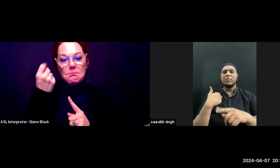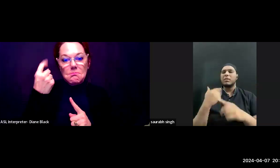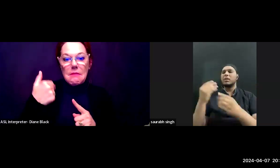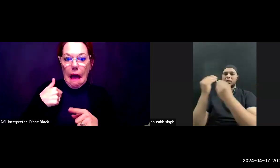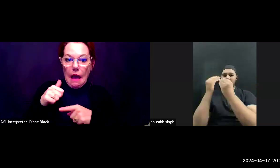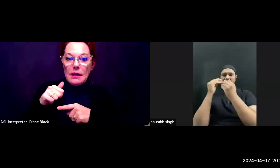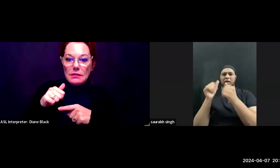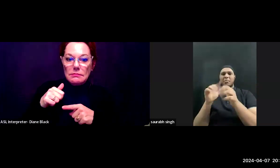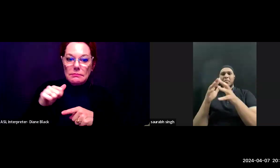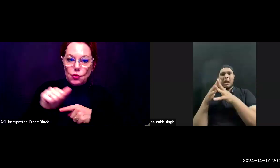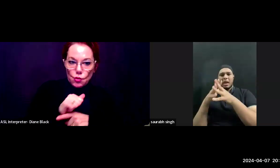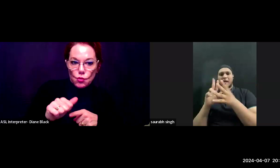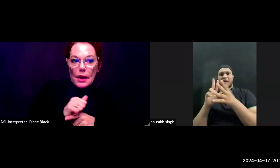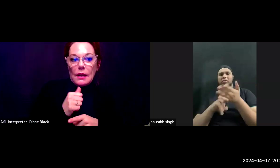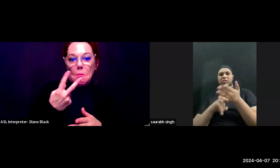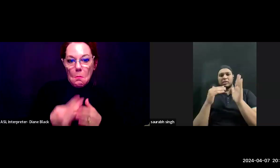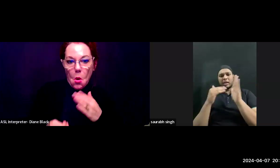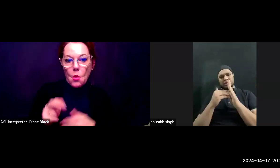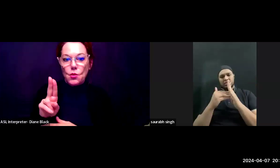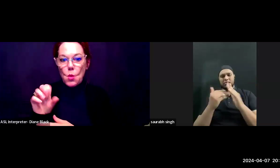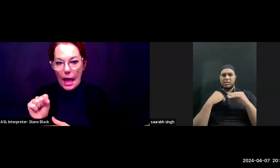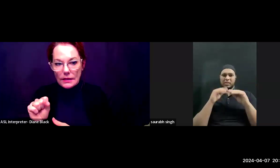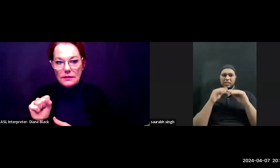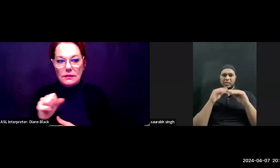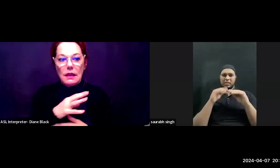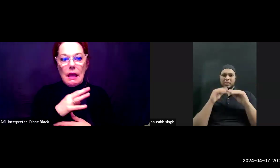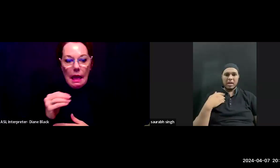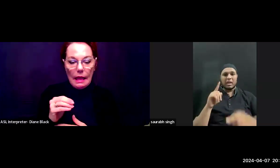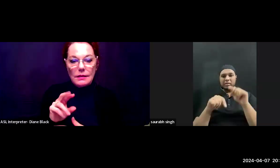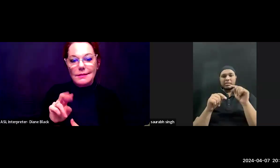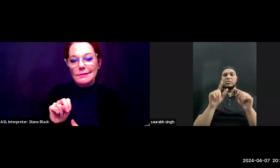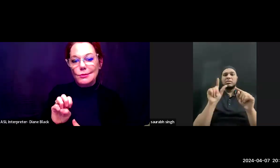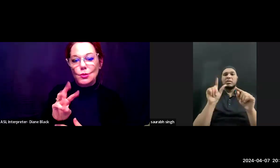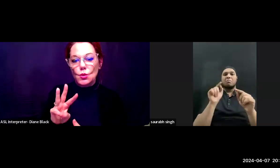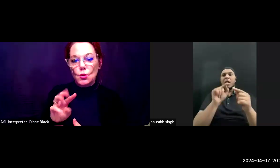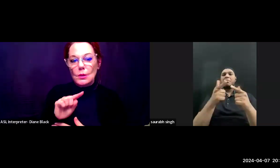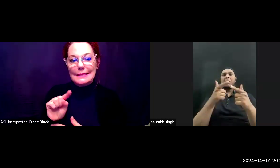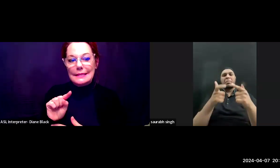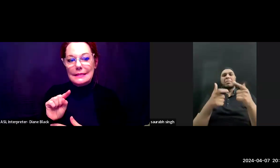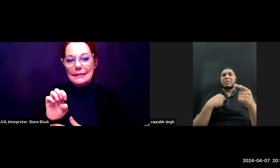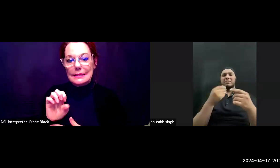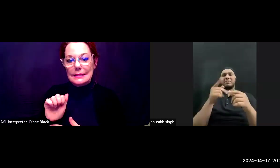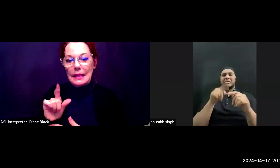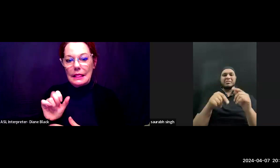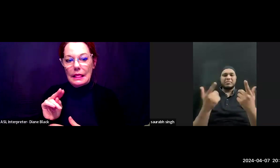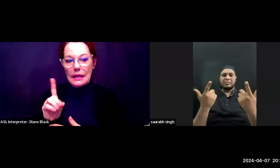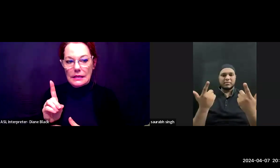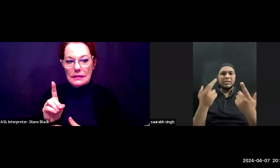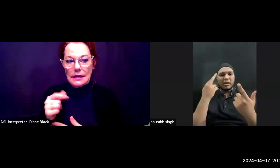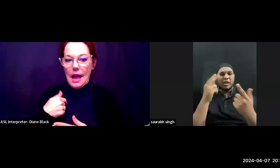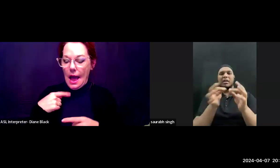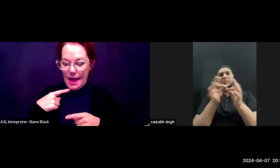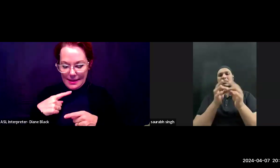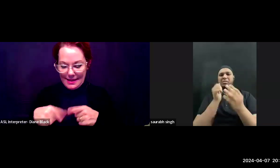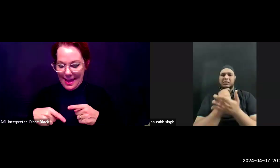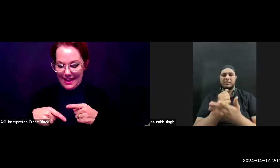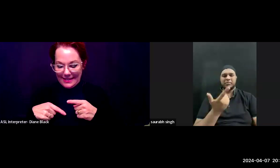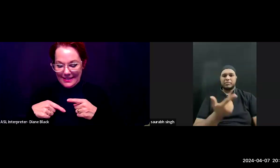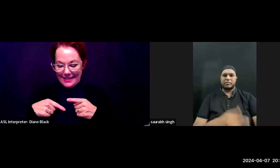New Zealand, I can't give a very very superficial talk. okay uh certainly we can if you feel that